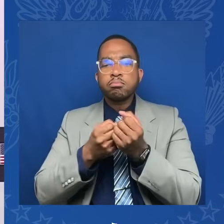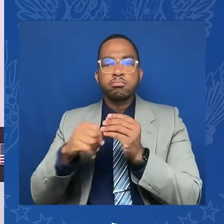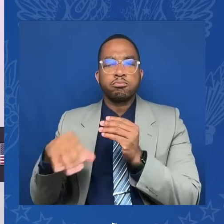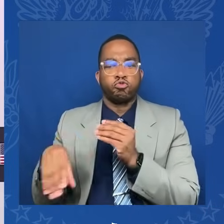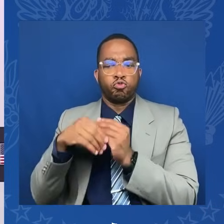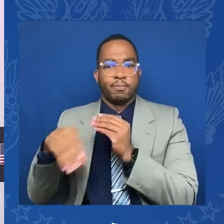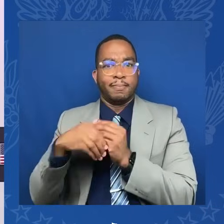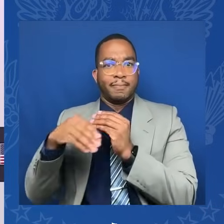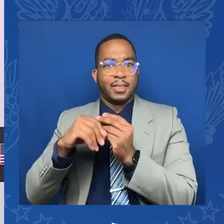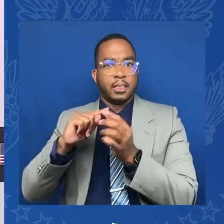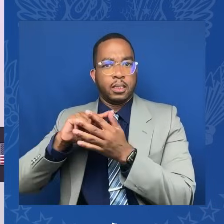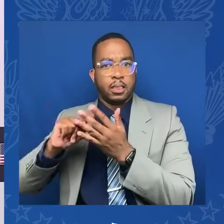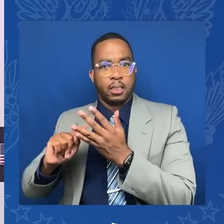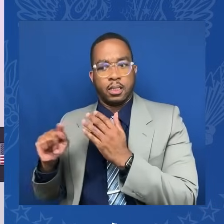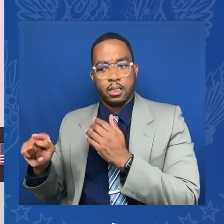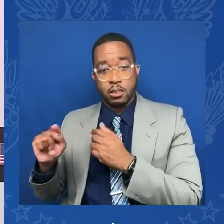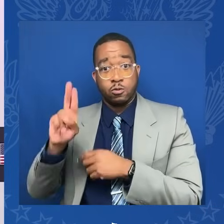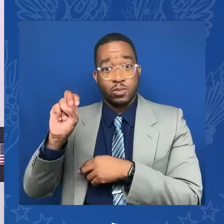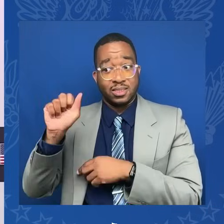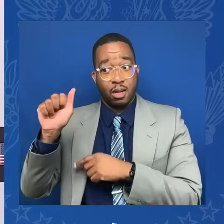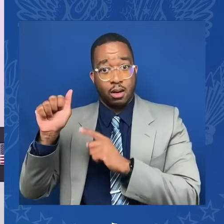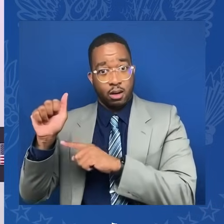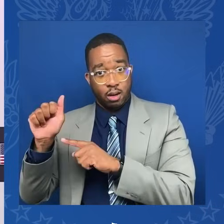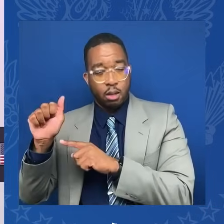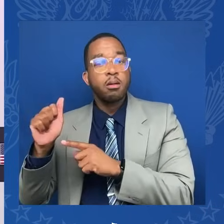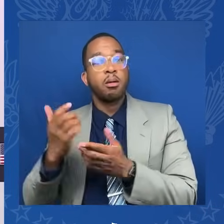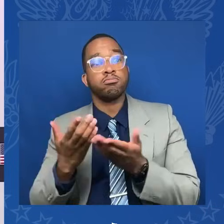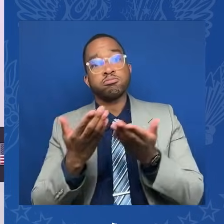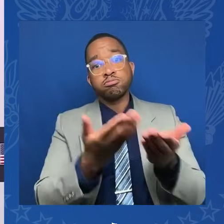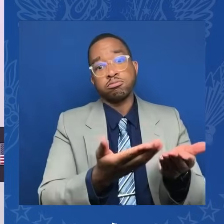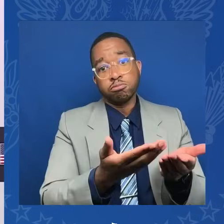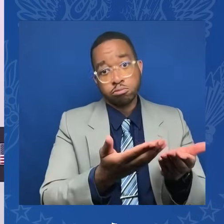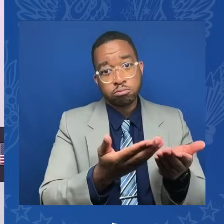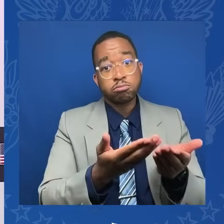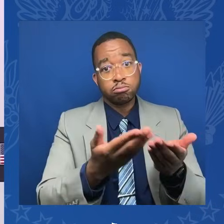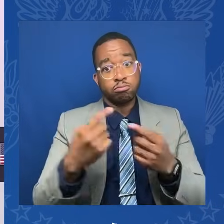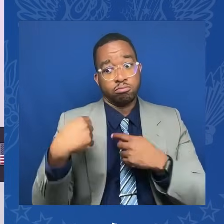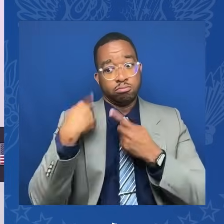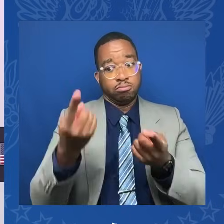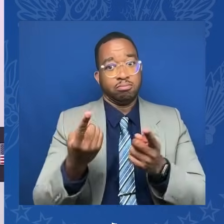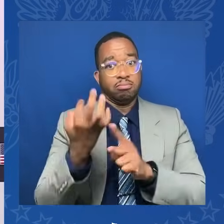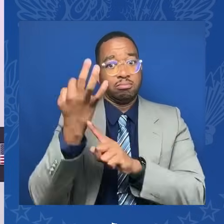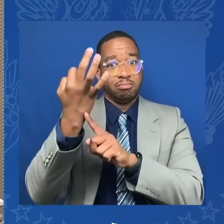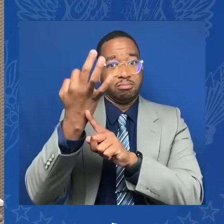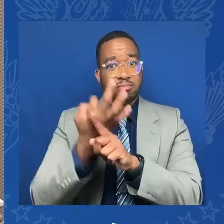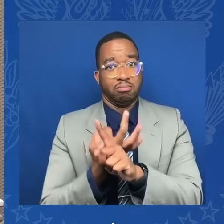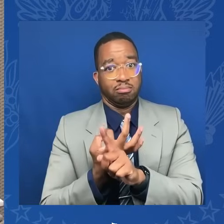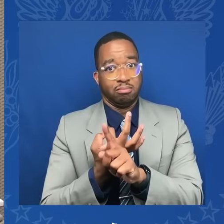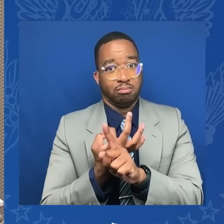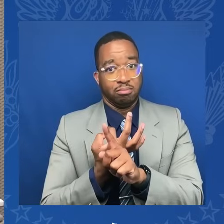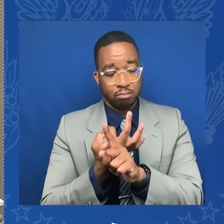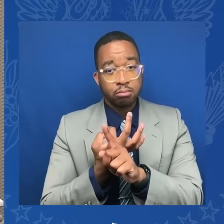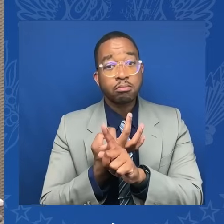After nine months of conflict, the situation in Rafah and the human consequences are unacceptable.